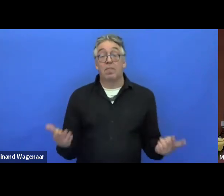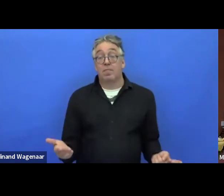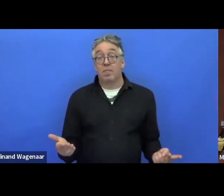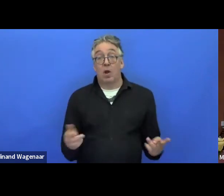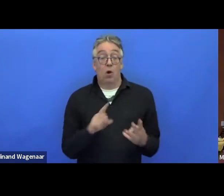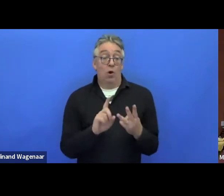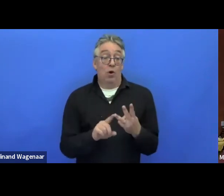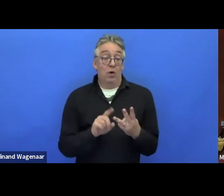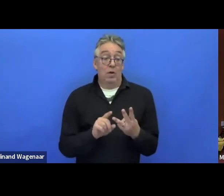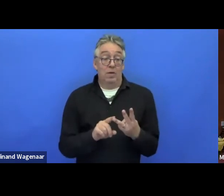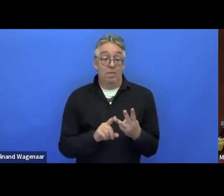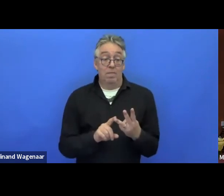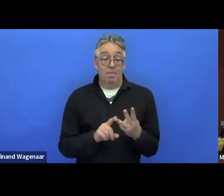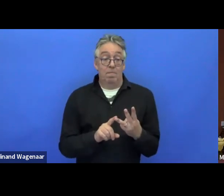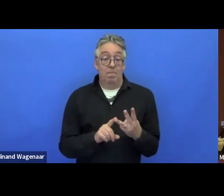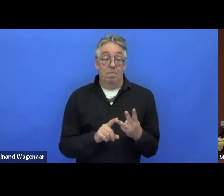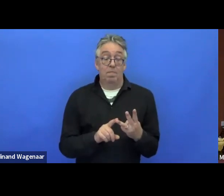we may receive complaints from businesses.